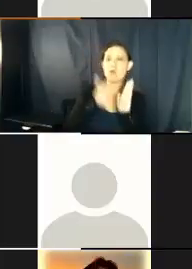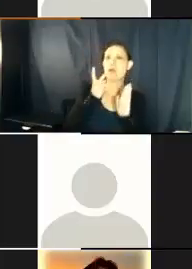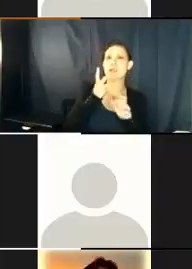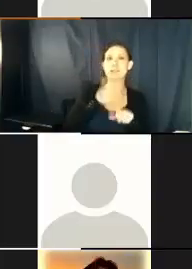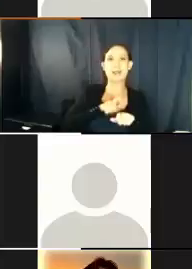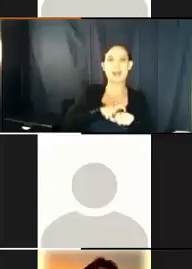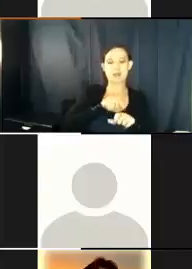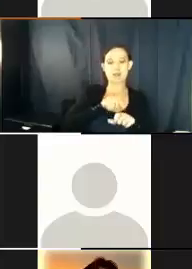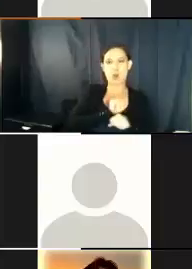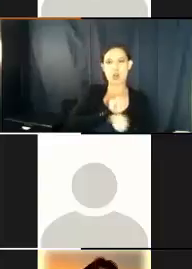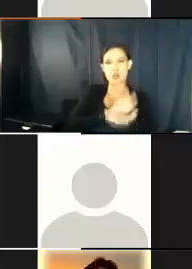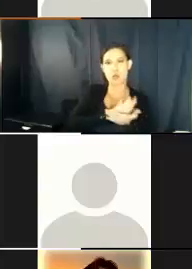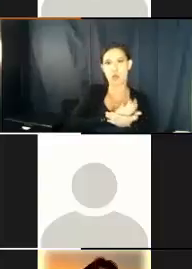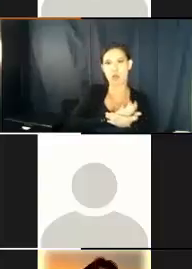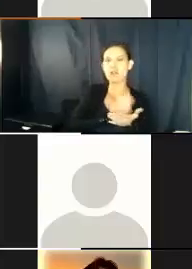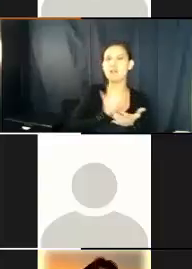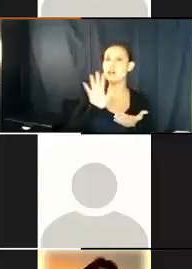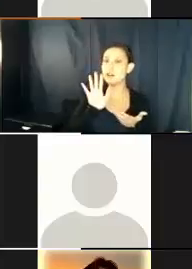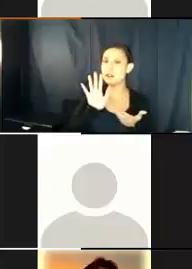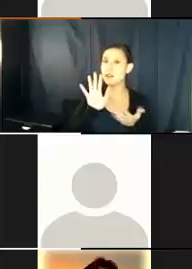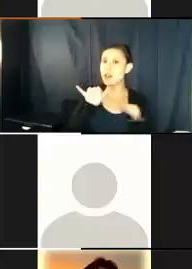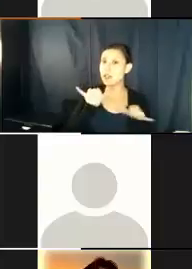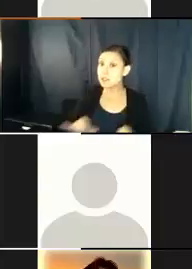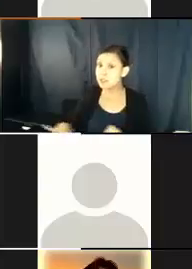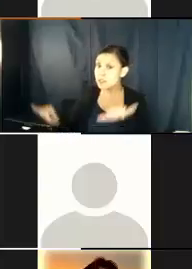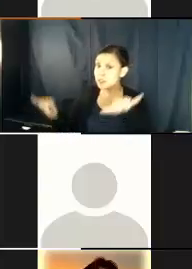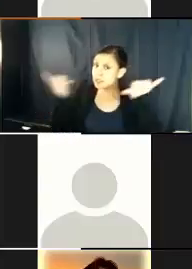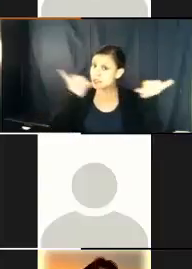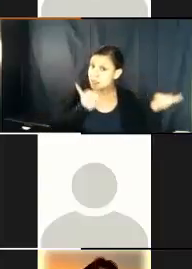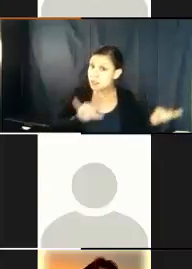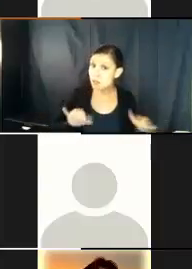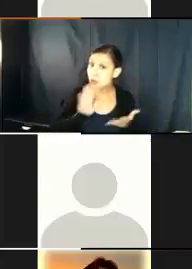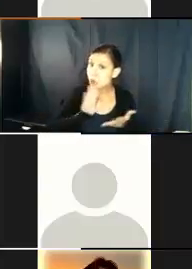Now that's not the typical way that school works for most students.